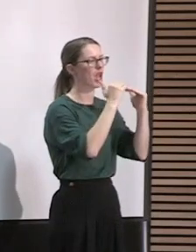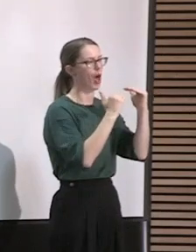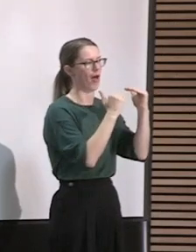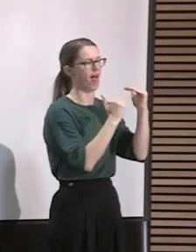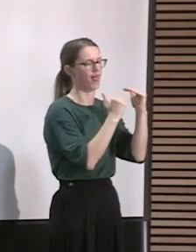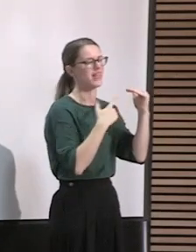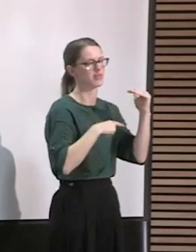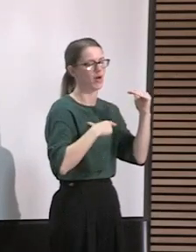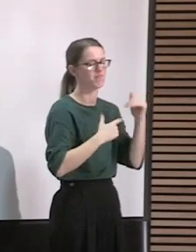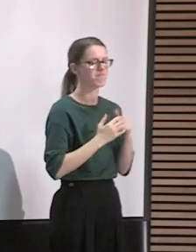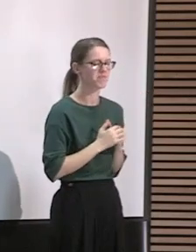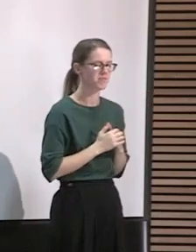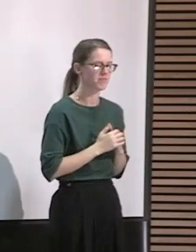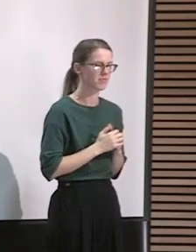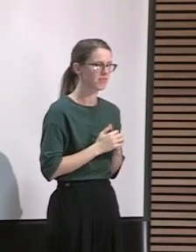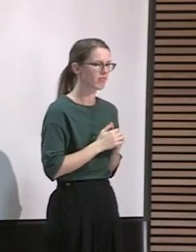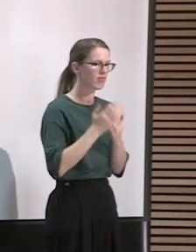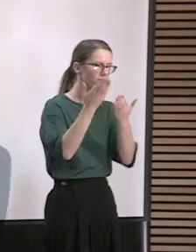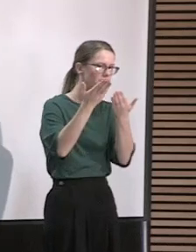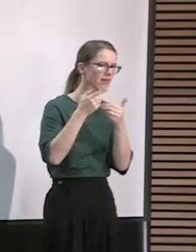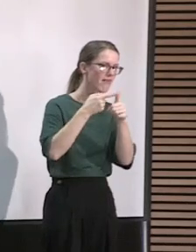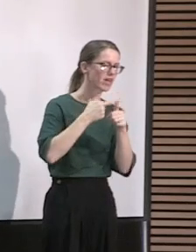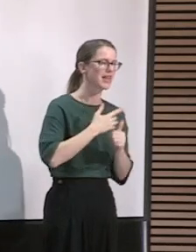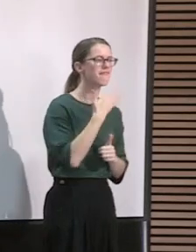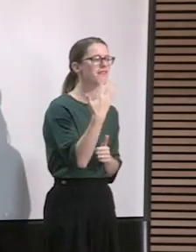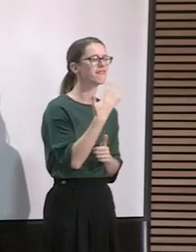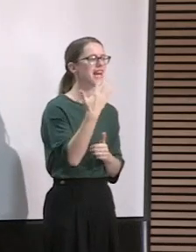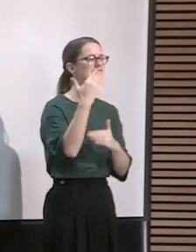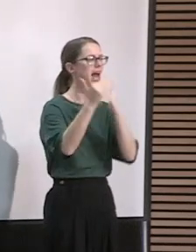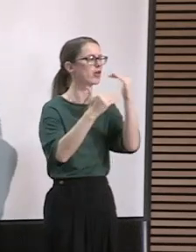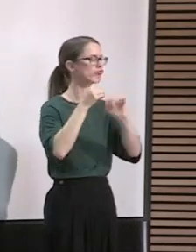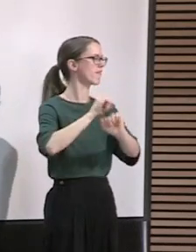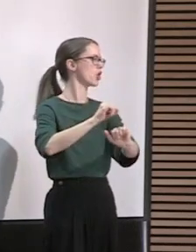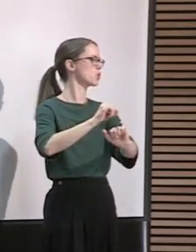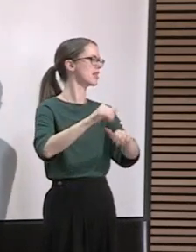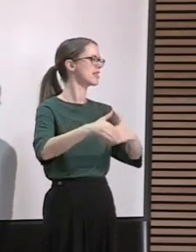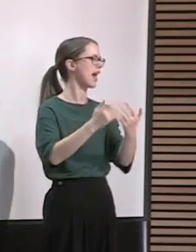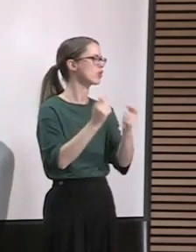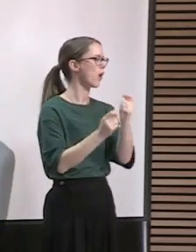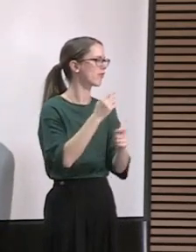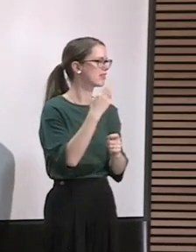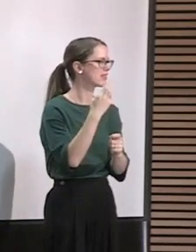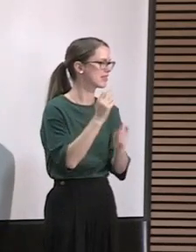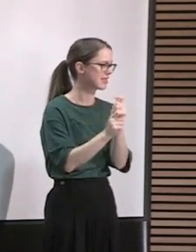isolation or quarantine, which explains why the Day 12 swabs number is that much lower. The